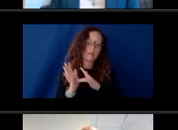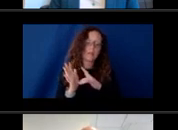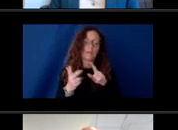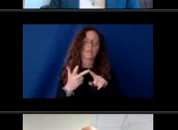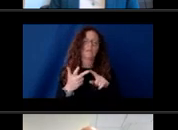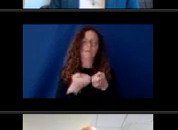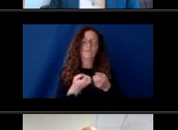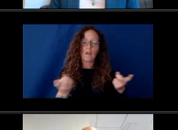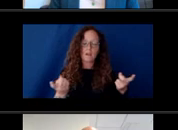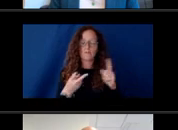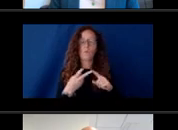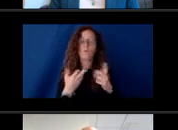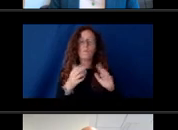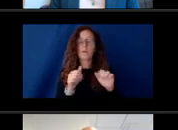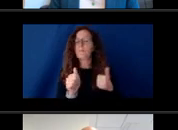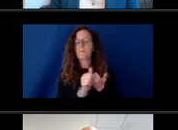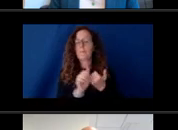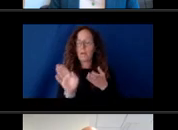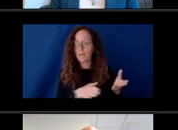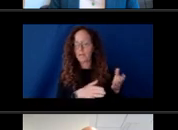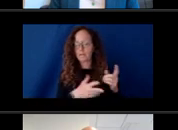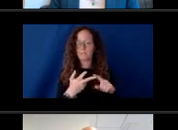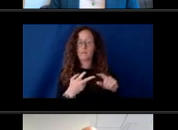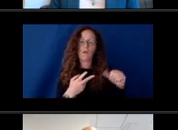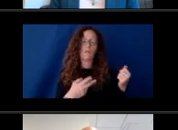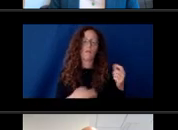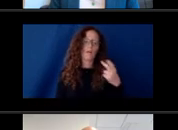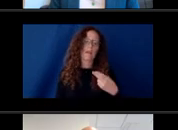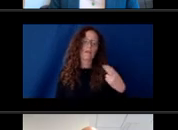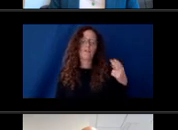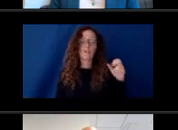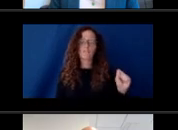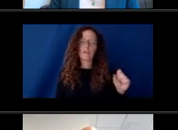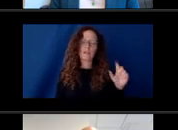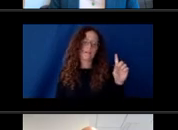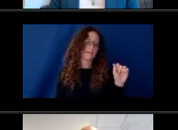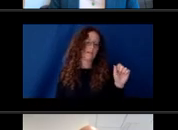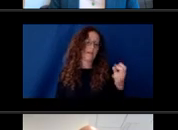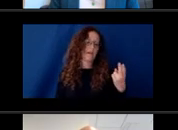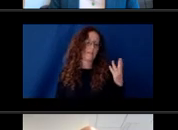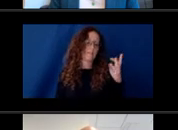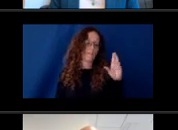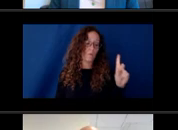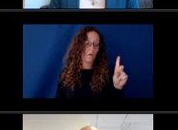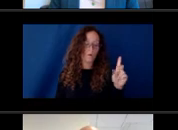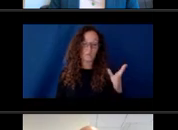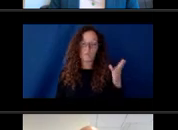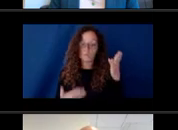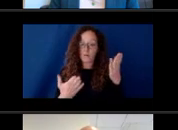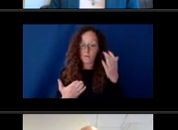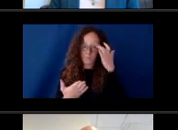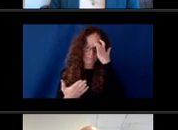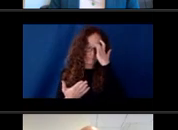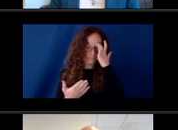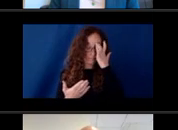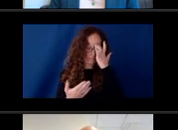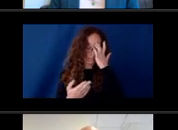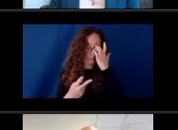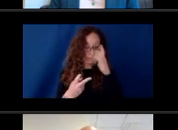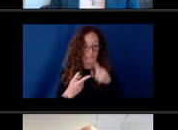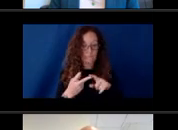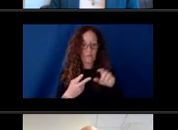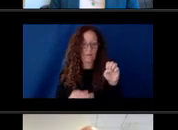The other dashboard that comes from HHS that I would commend to you is called the emPOWER Map.